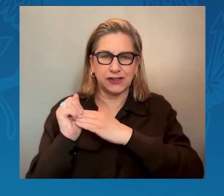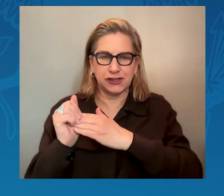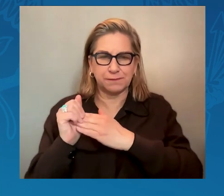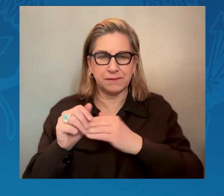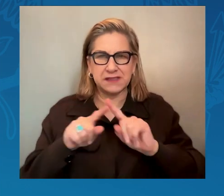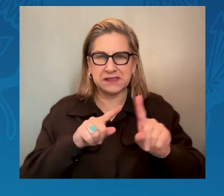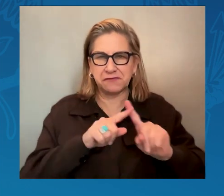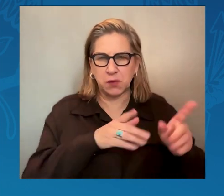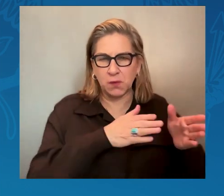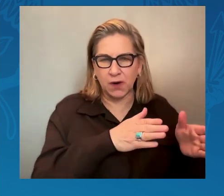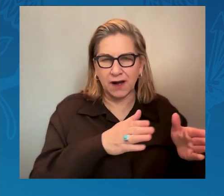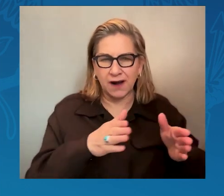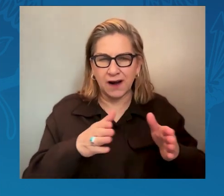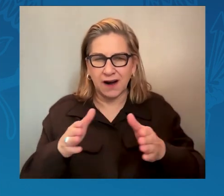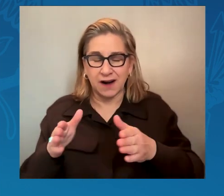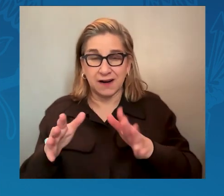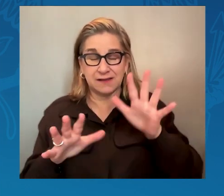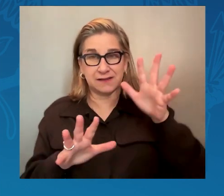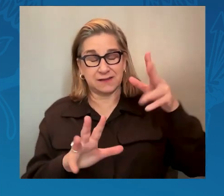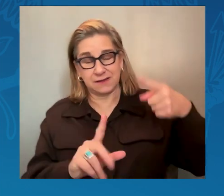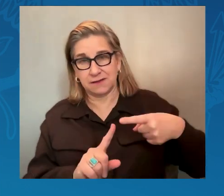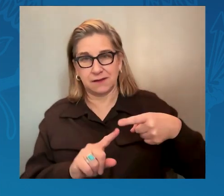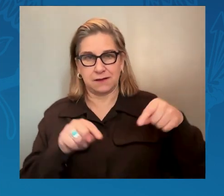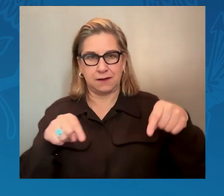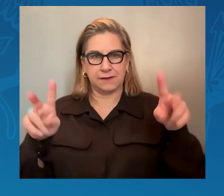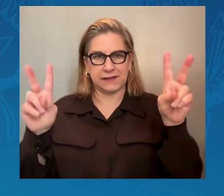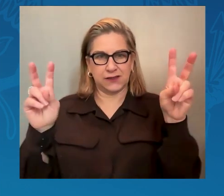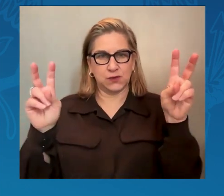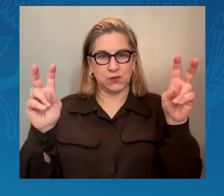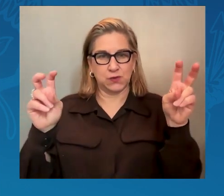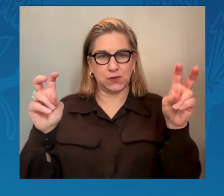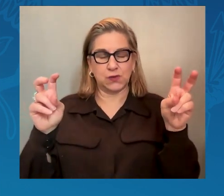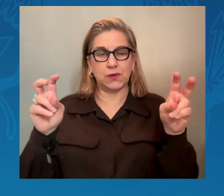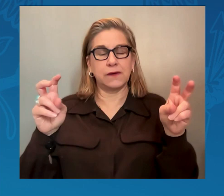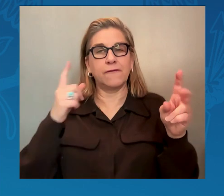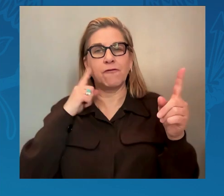The issue of maternal health in America, as you all know,